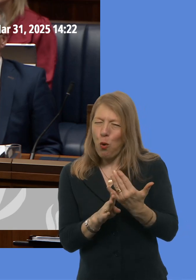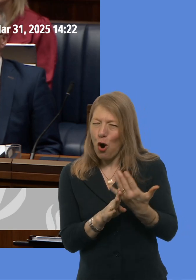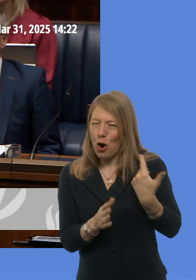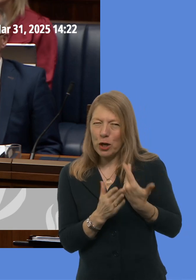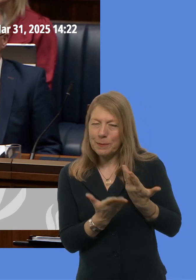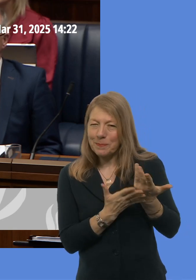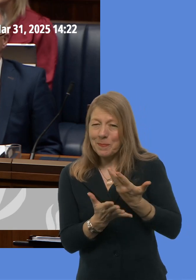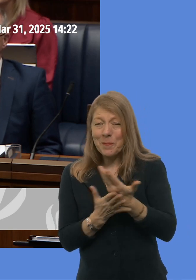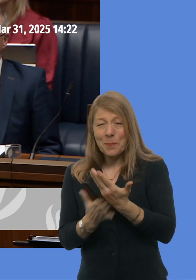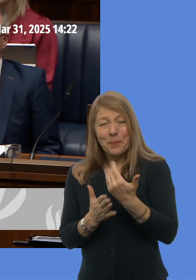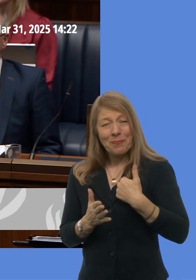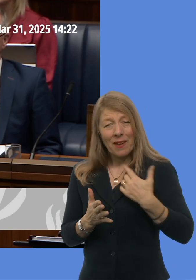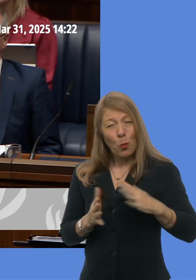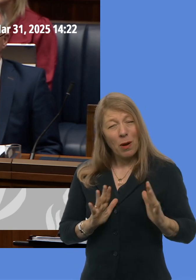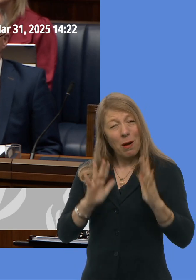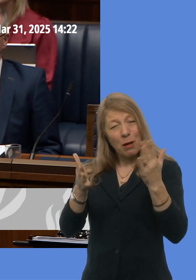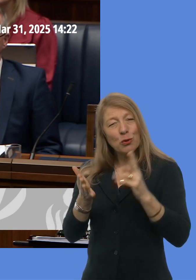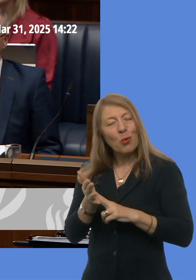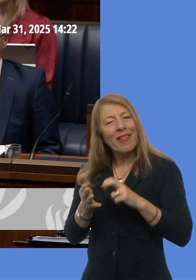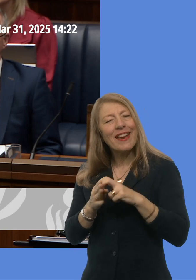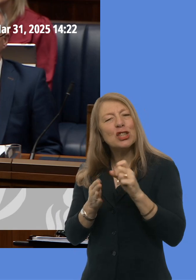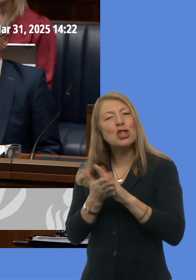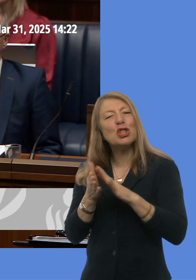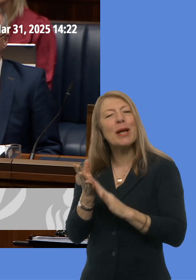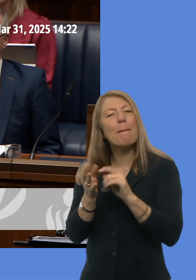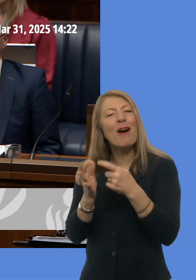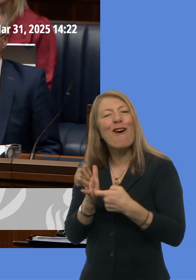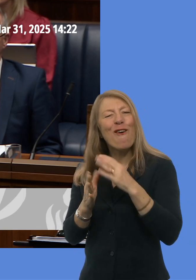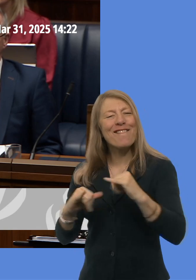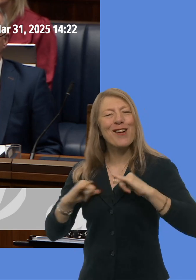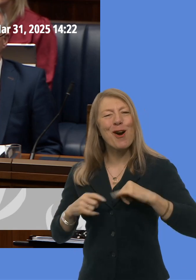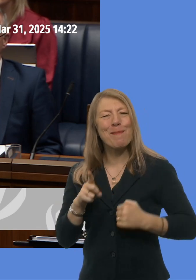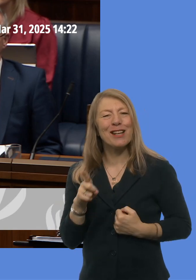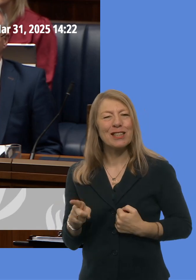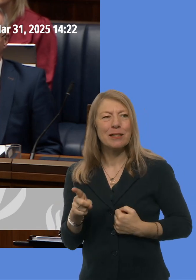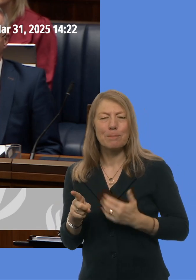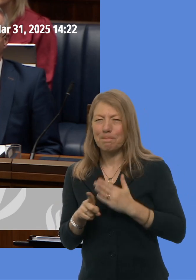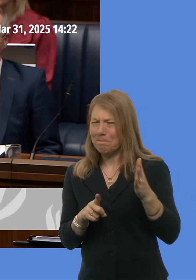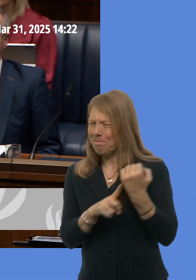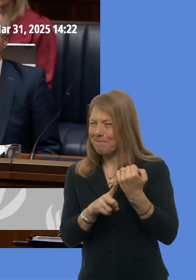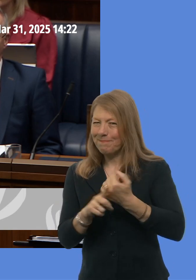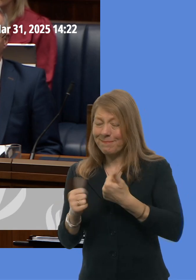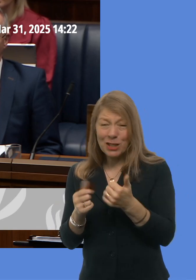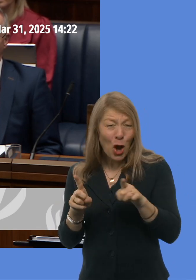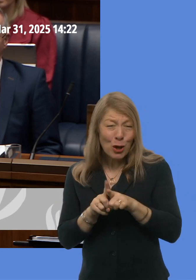Ireland Chamber of Commerce in particular for recognising this opportunity, but also the universities and so many other businesses that took time to be